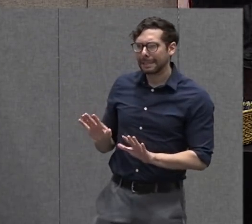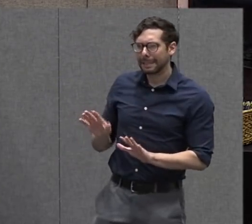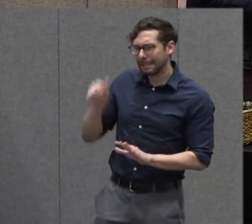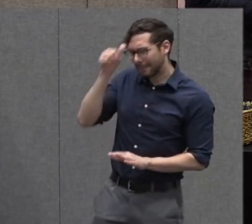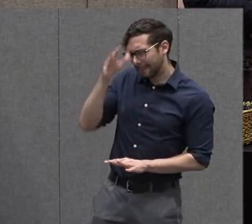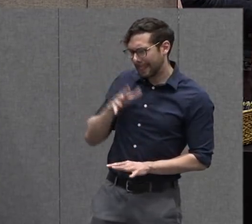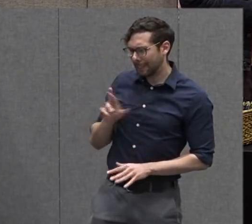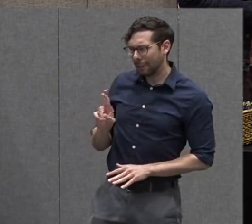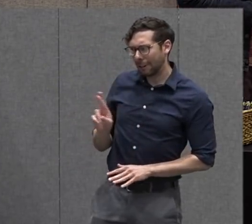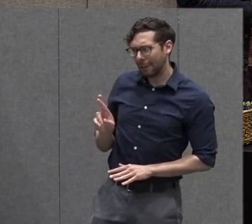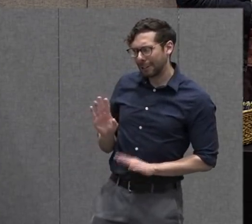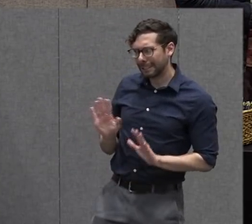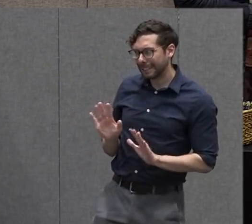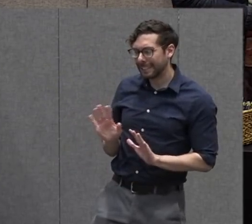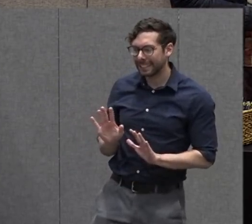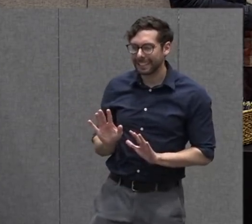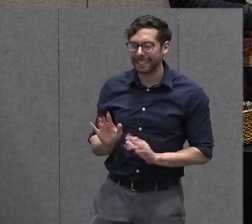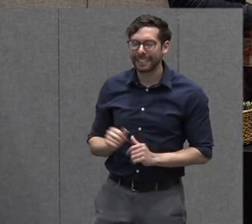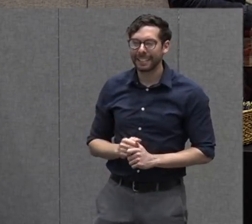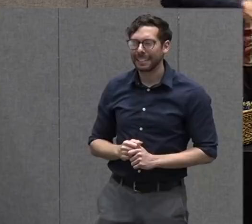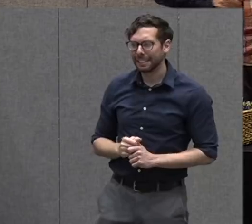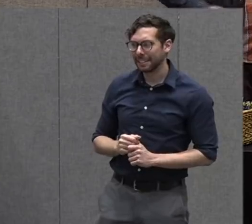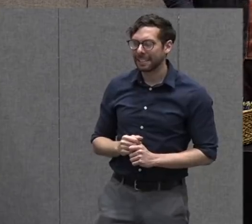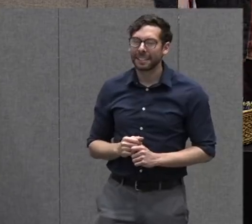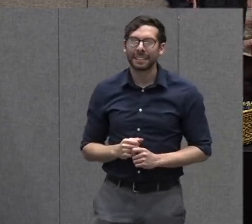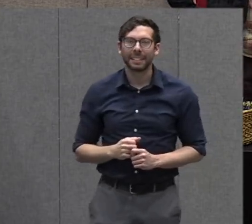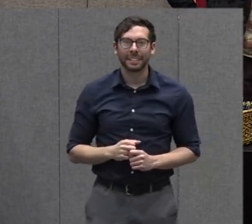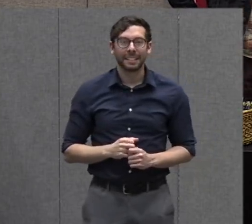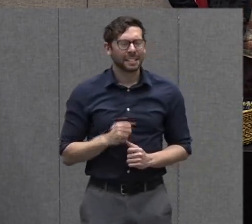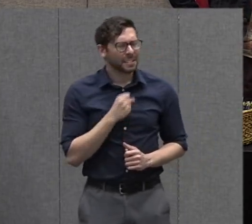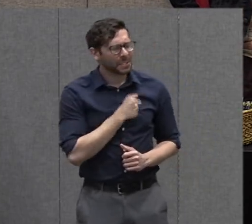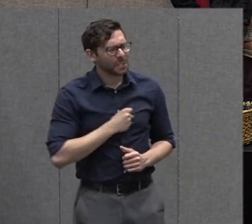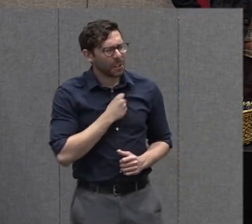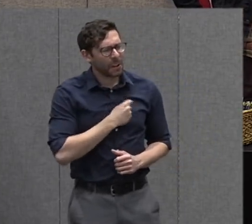Sorry Miss Martindale. [Miss Martindale] Mr. R, remember you are moulding minds out there.